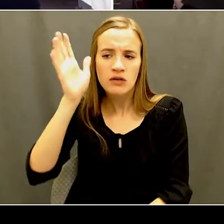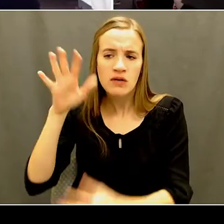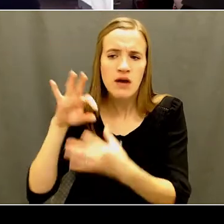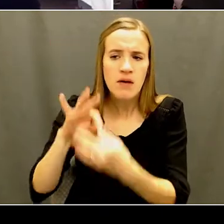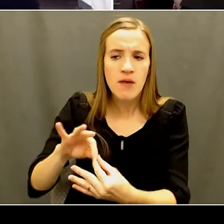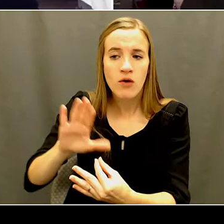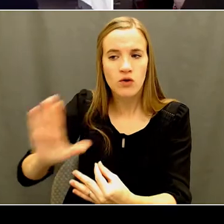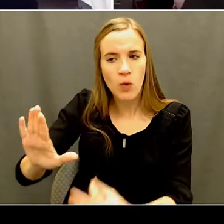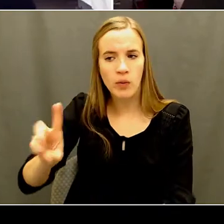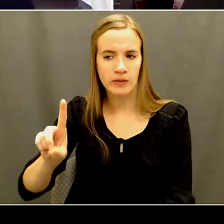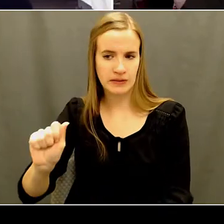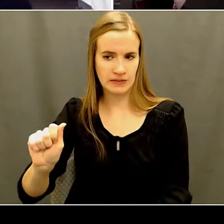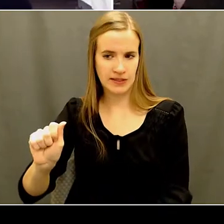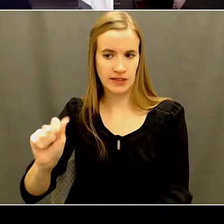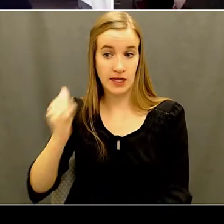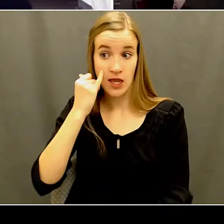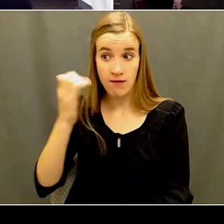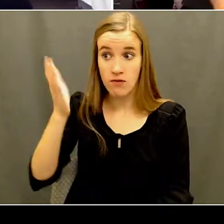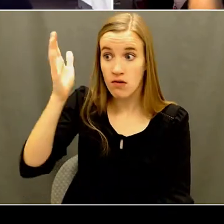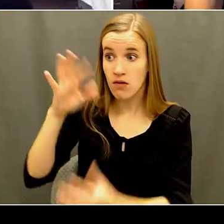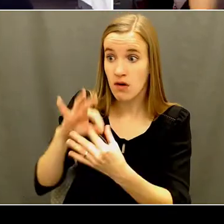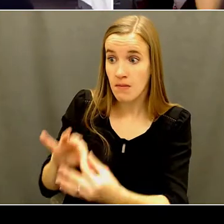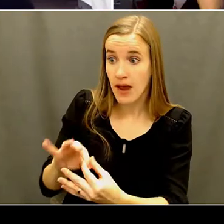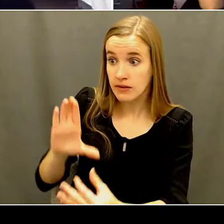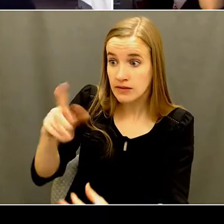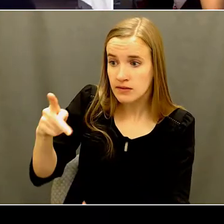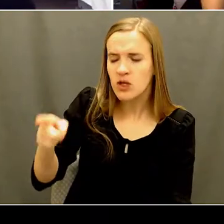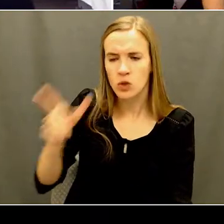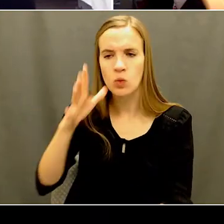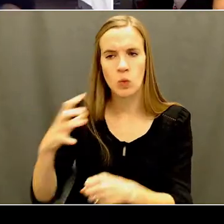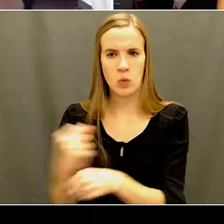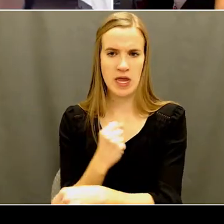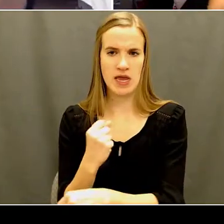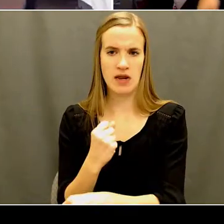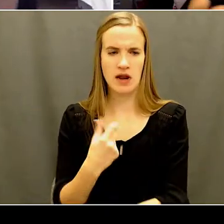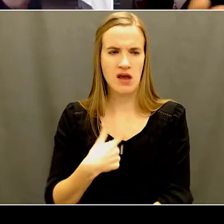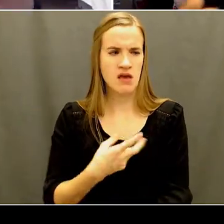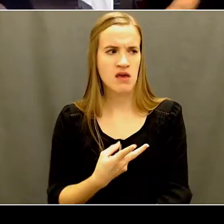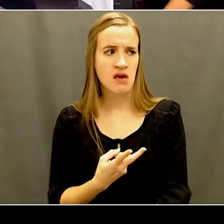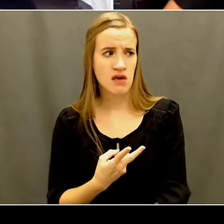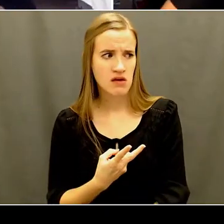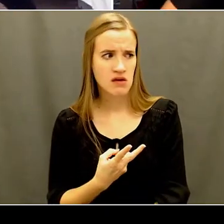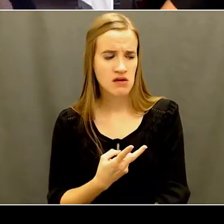was inspiration porn, right? Like, I didn't, I didn't know, right? That